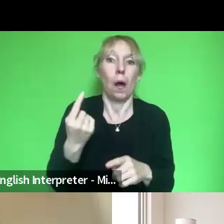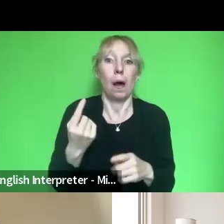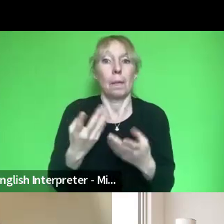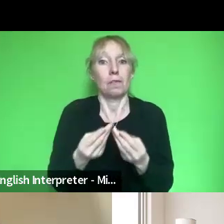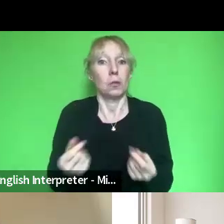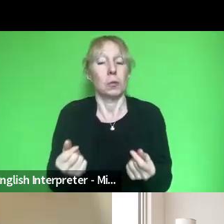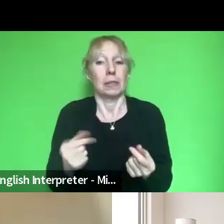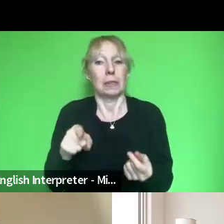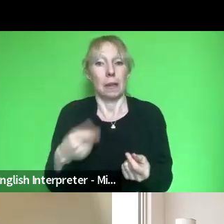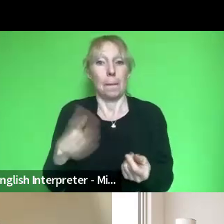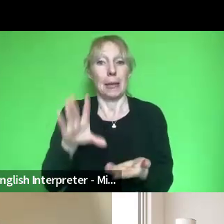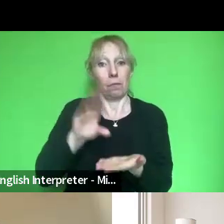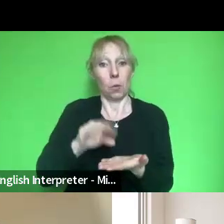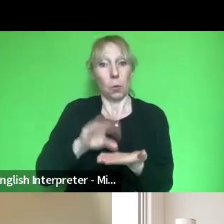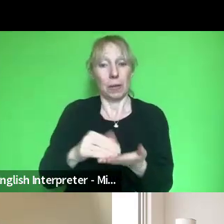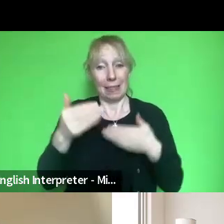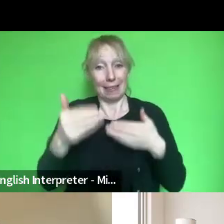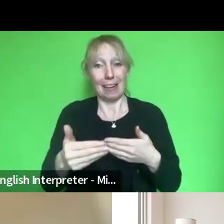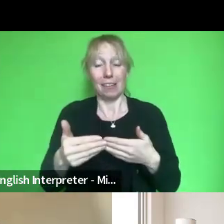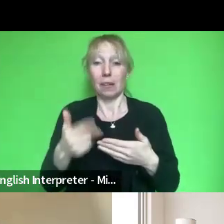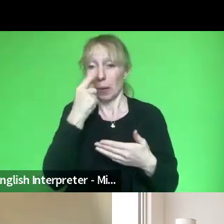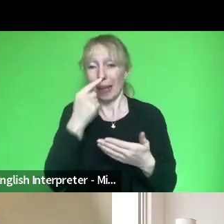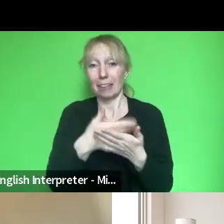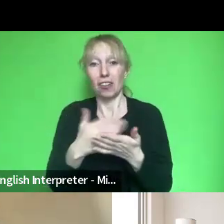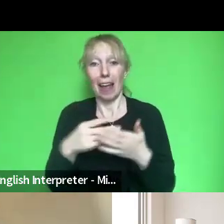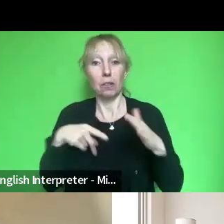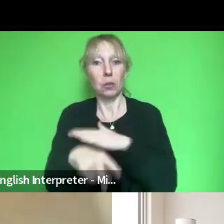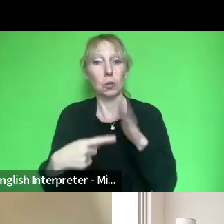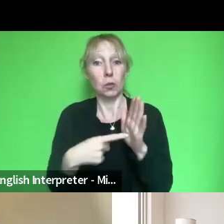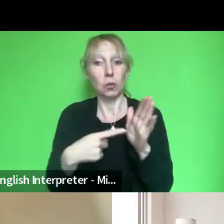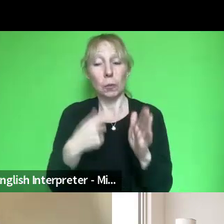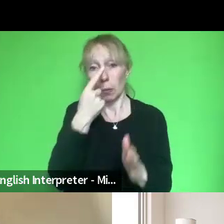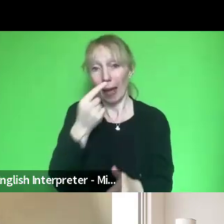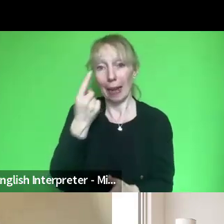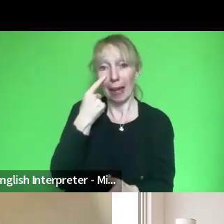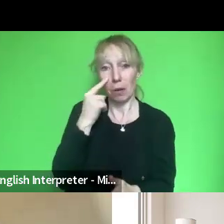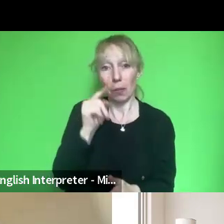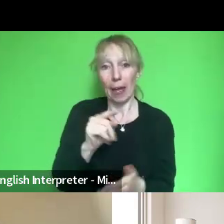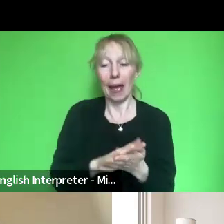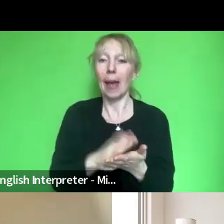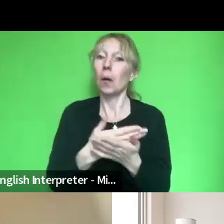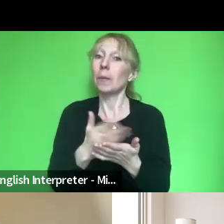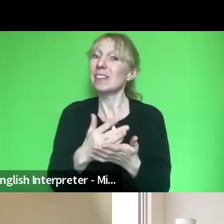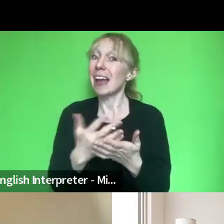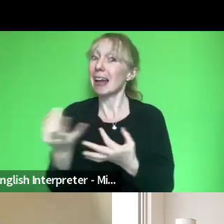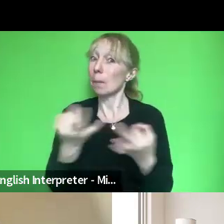so we will share this on our YouTube channel so you can catch up. We've also shared a poll for the first time we're trying this out